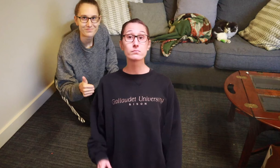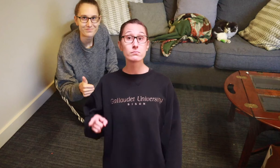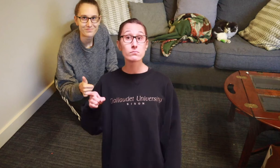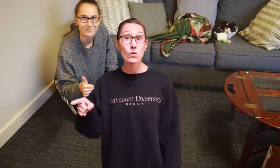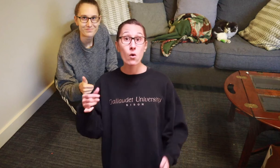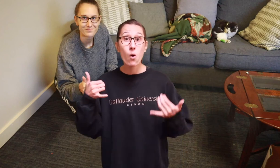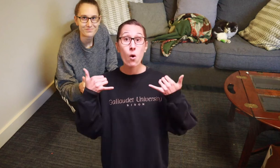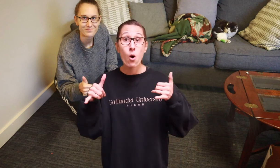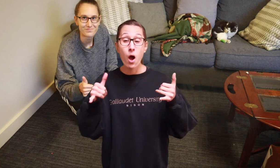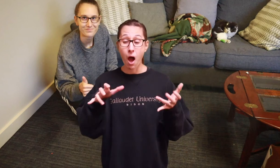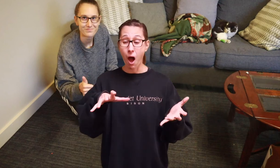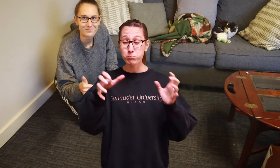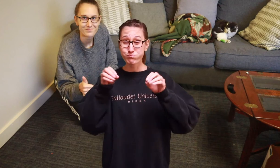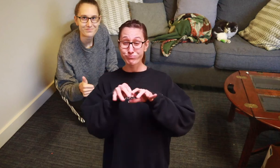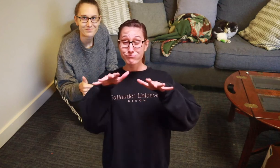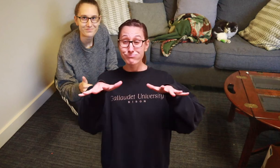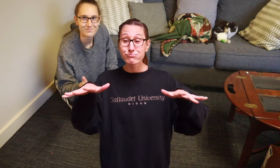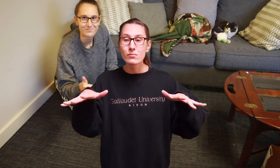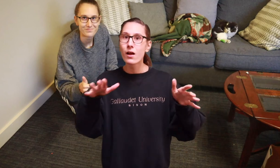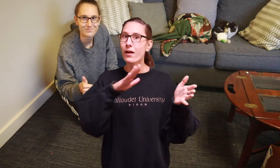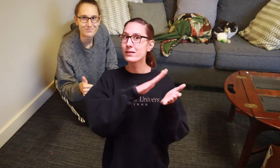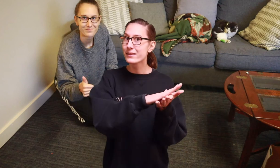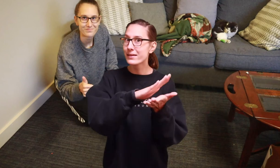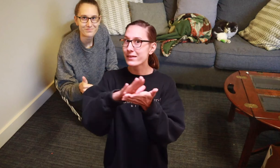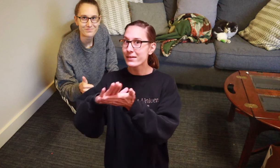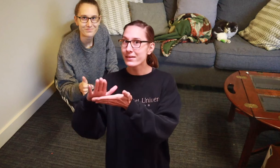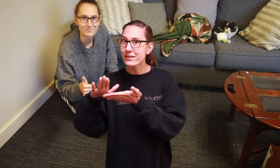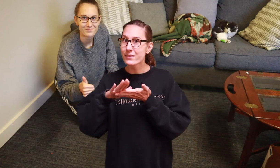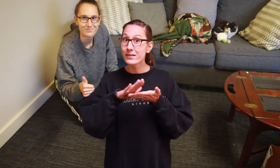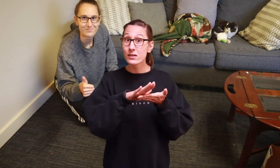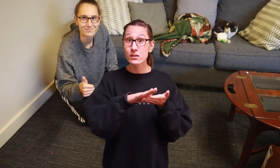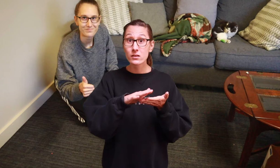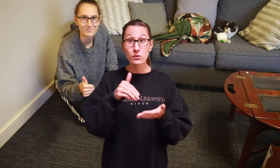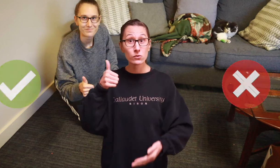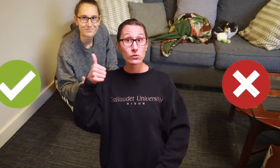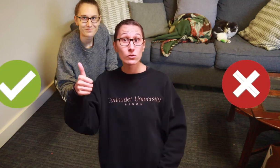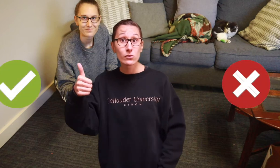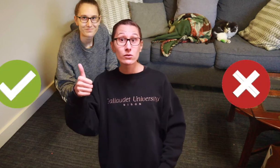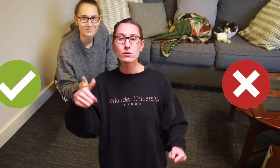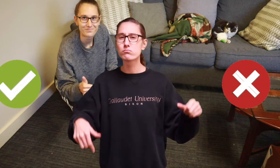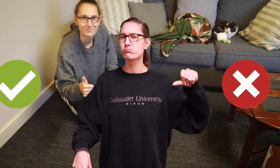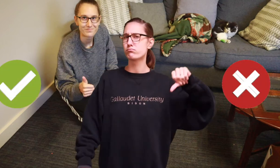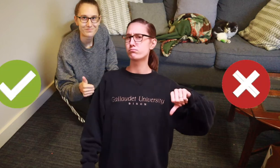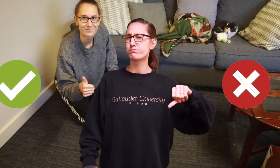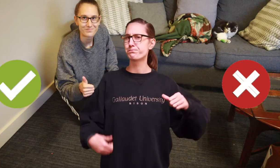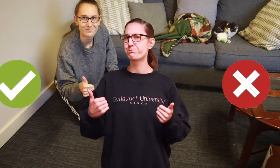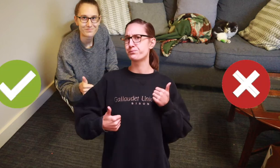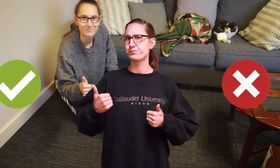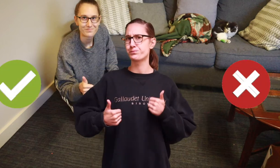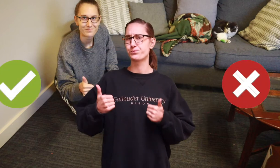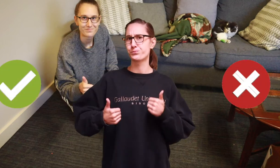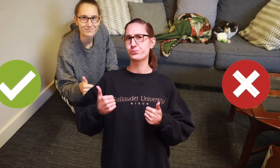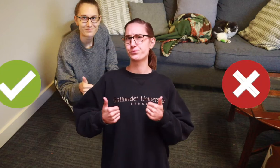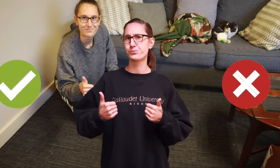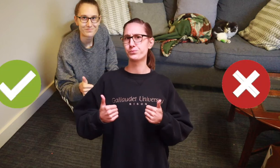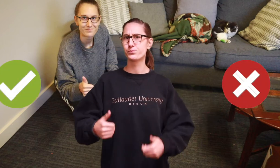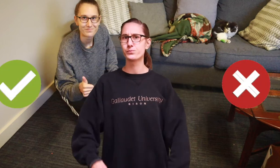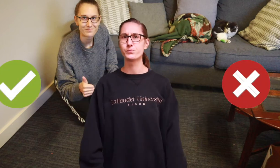Is cleaning up all your toys good or bad?